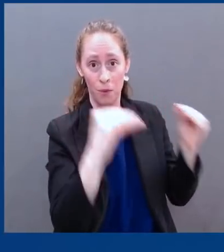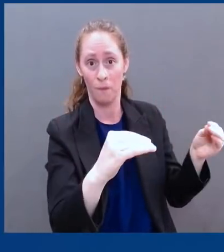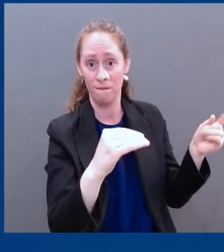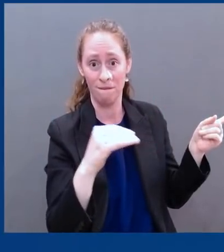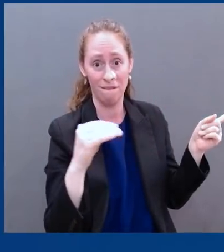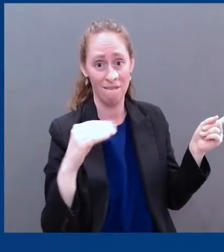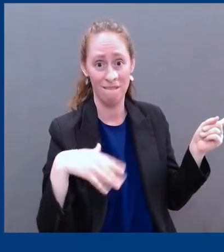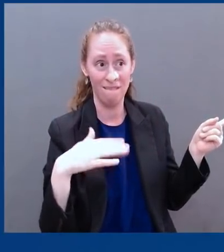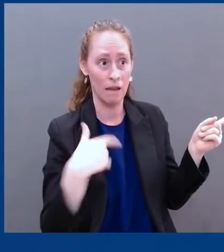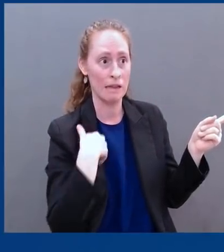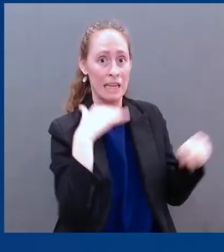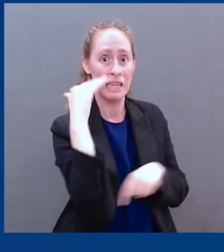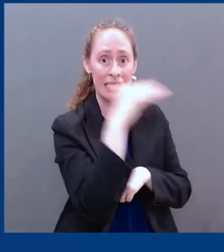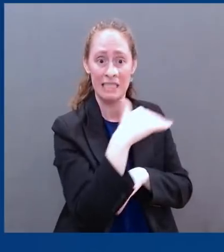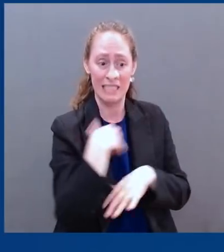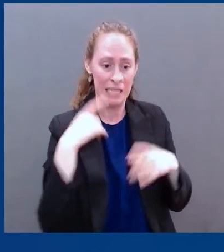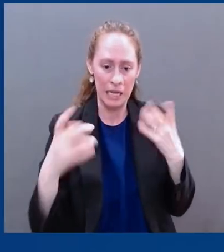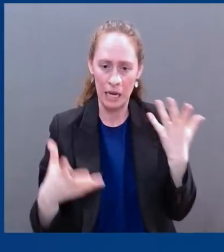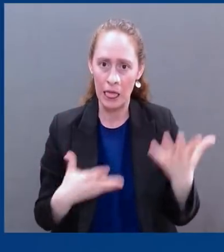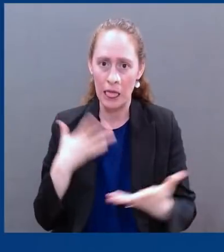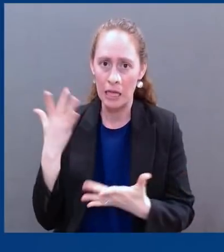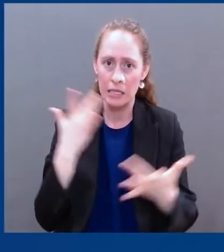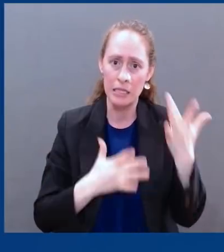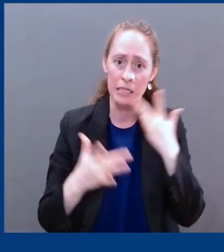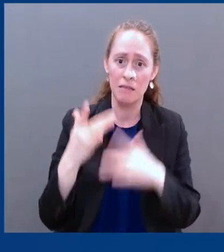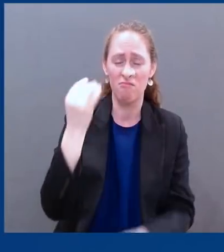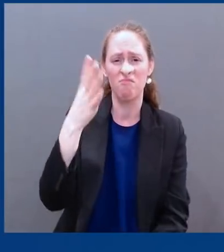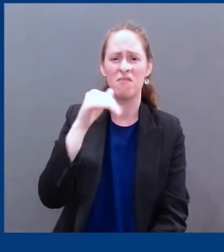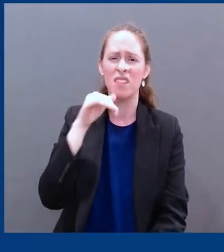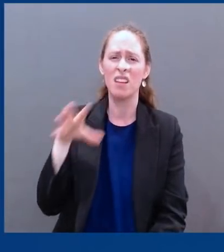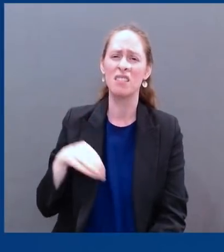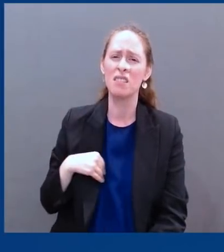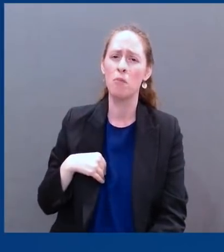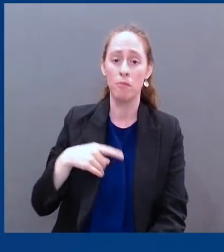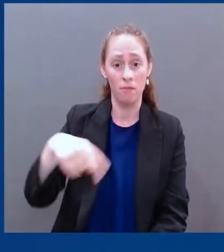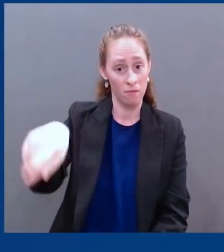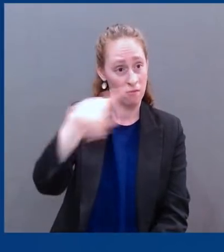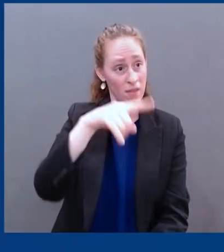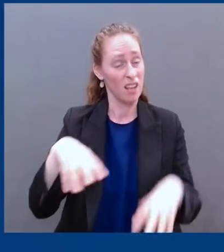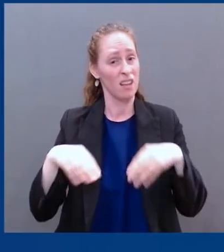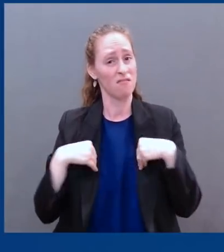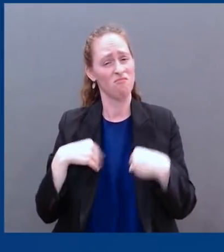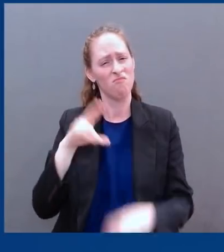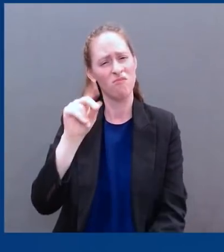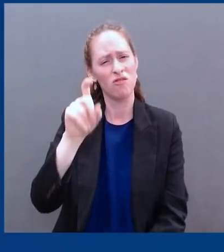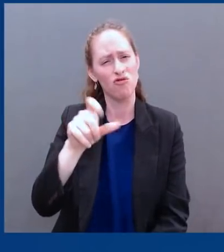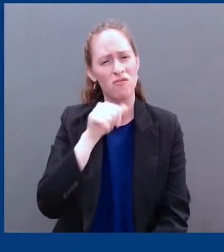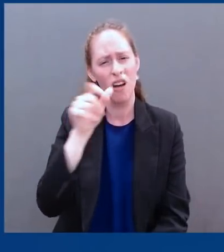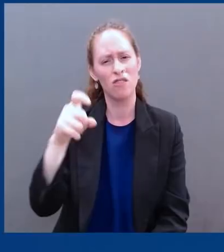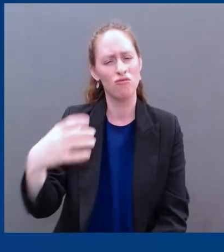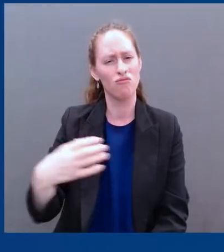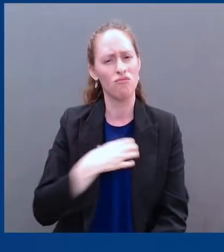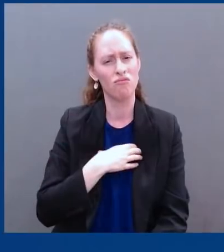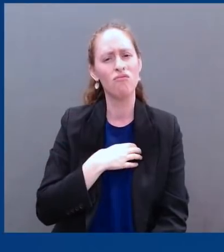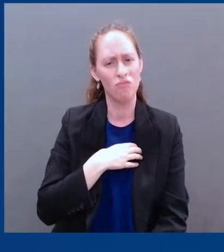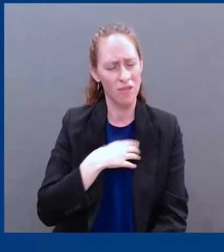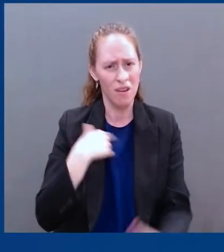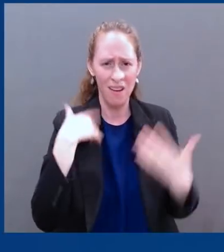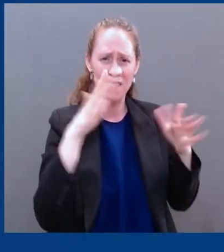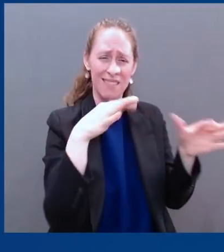This should be unacceptable to every American. For months, we've made clear to Congress, on a bipartisan basis,